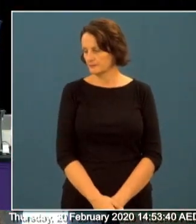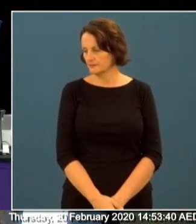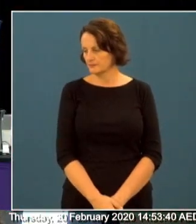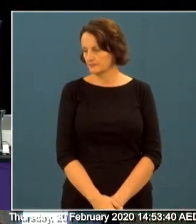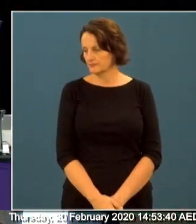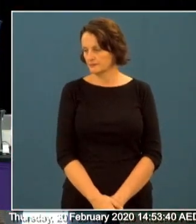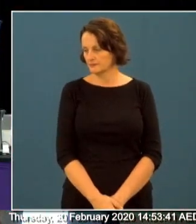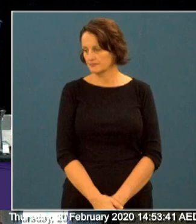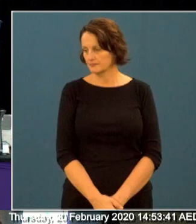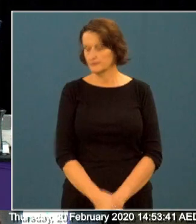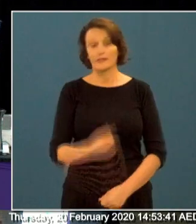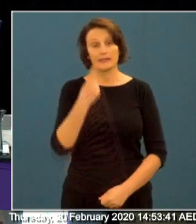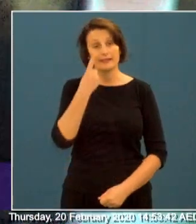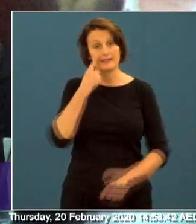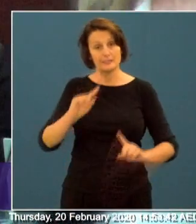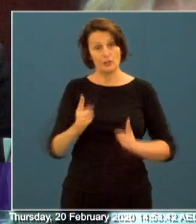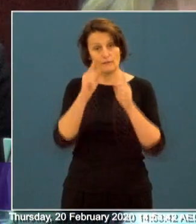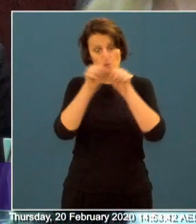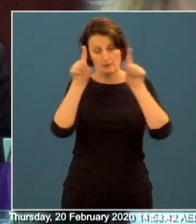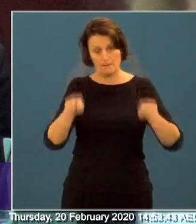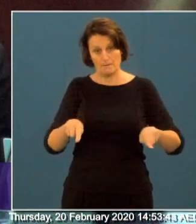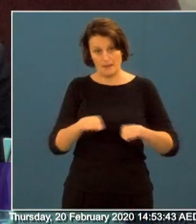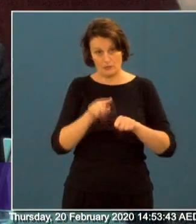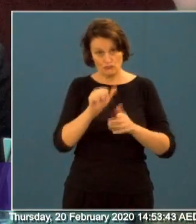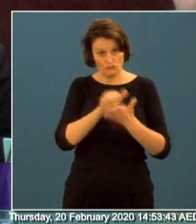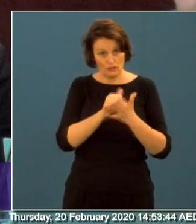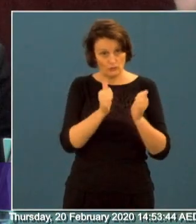That's the first page. Is that the document... Yes. MS WRIGHT: ...Dr Small? That's right.